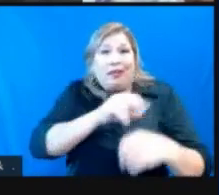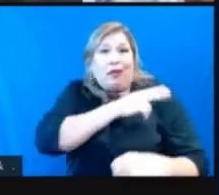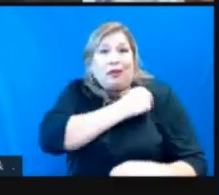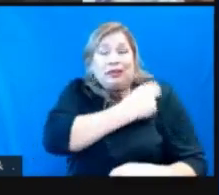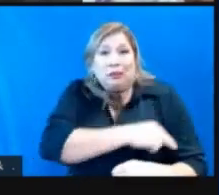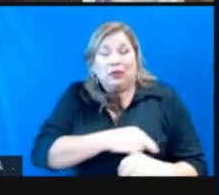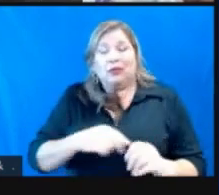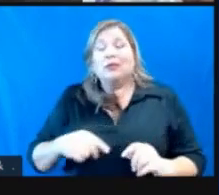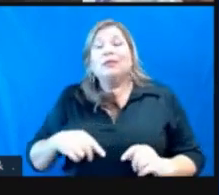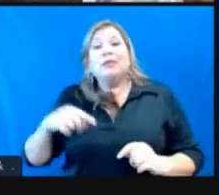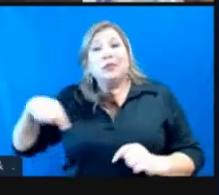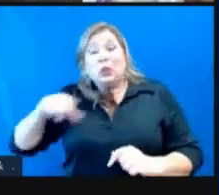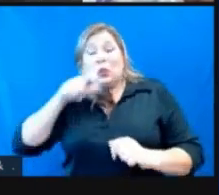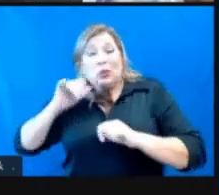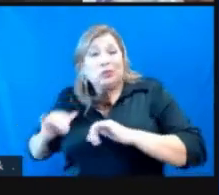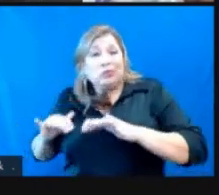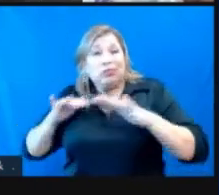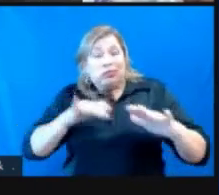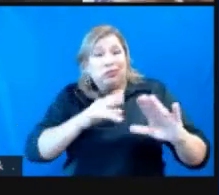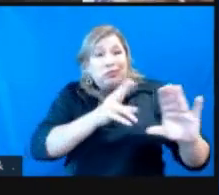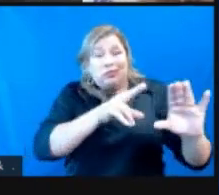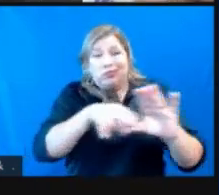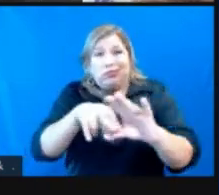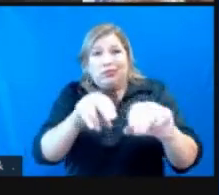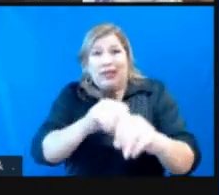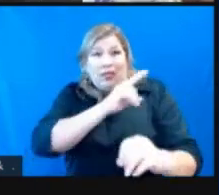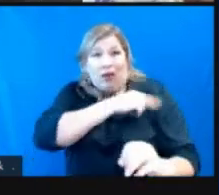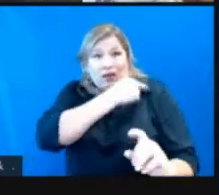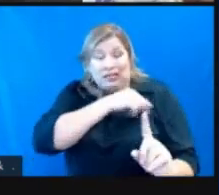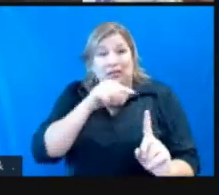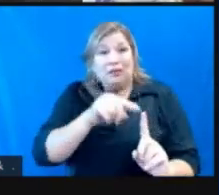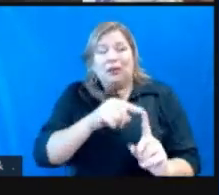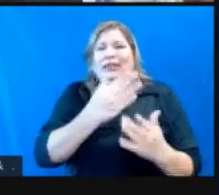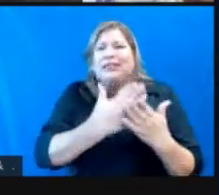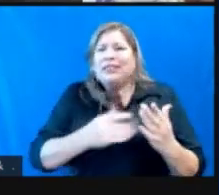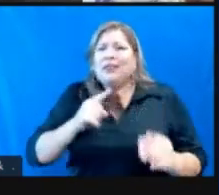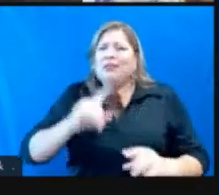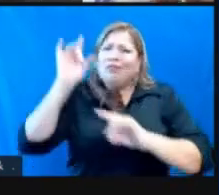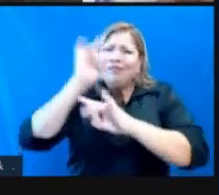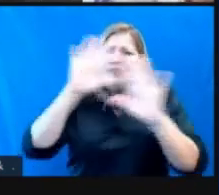resource is that signifies not just the bed and a specialized unit, but